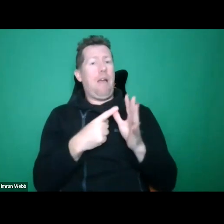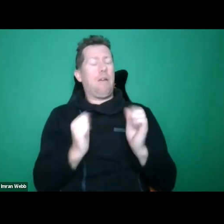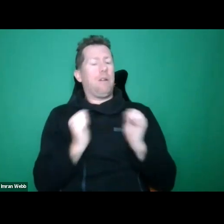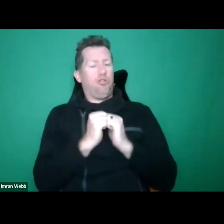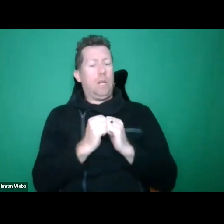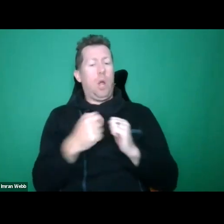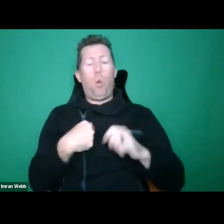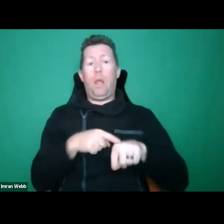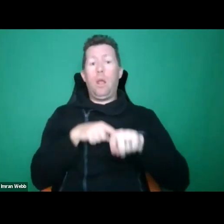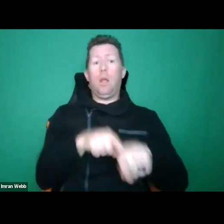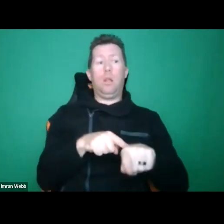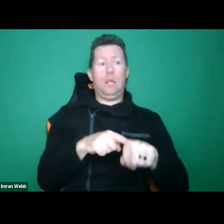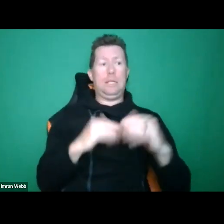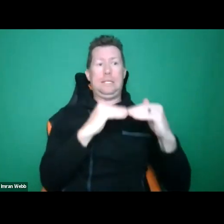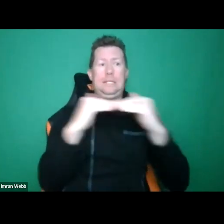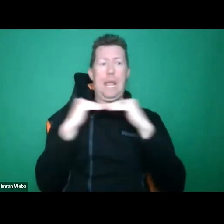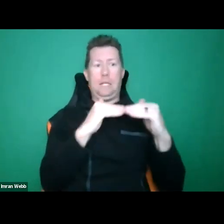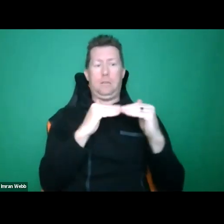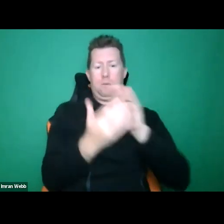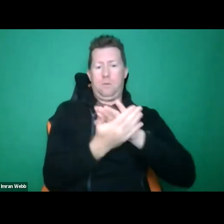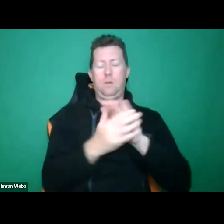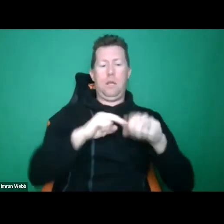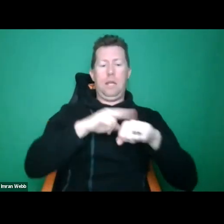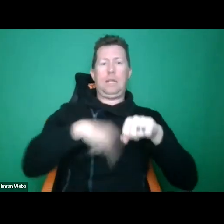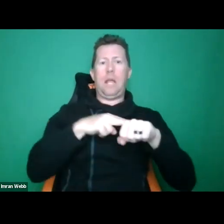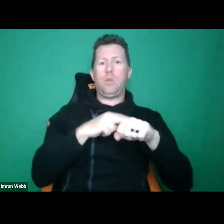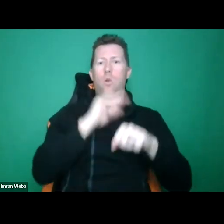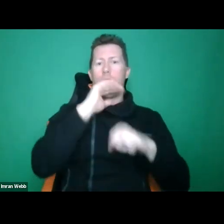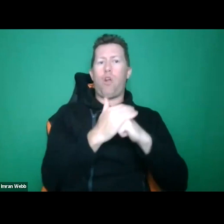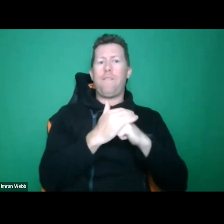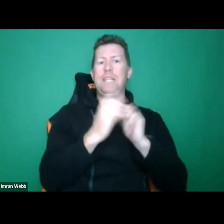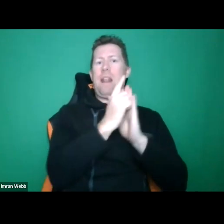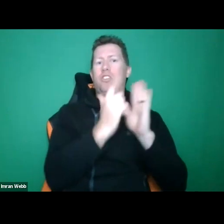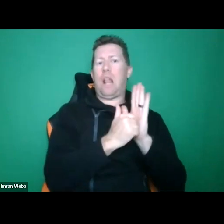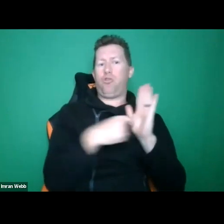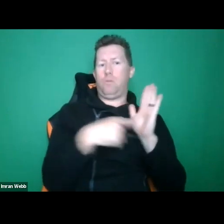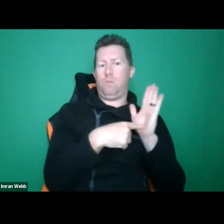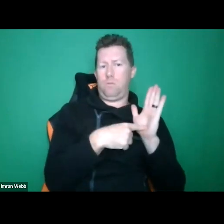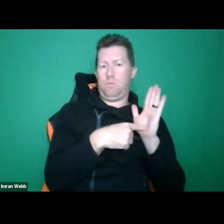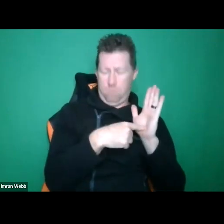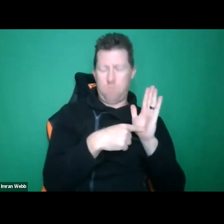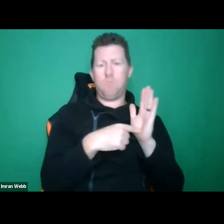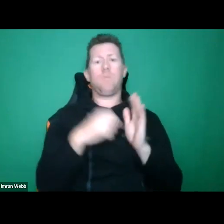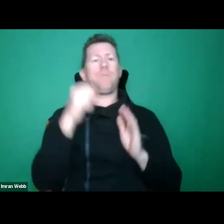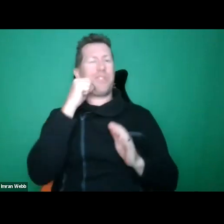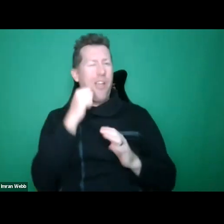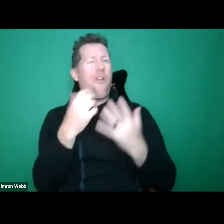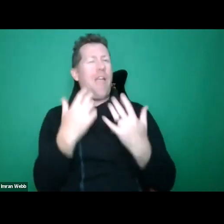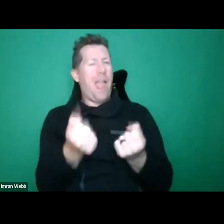with the standards that are set under national privacy legislation. And whilst that provides some degree of assurance